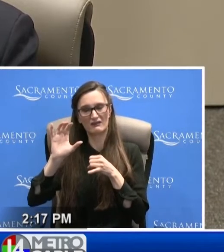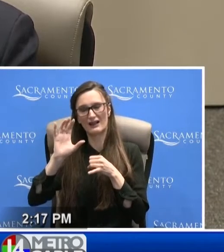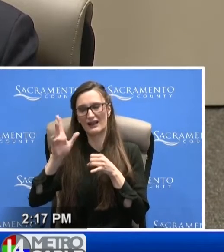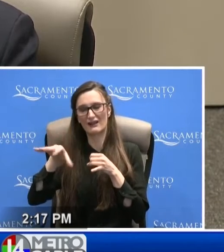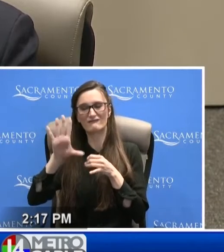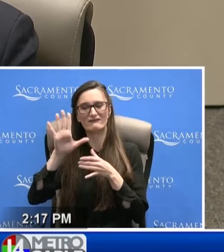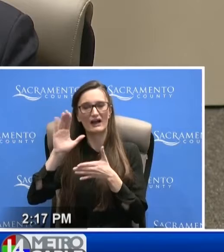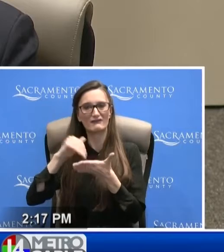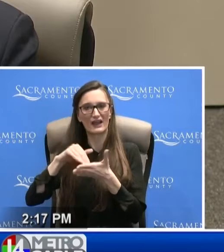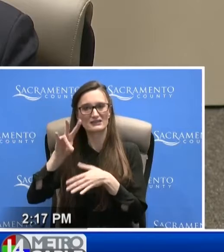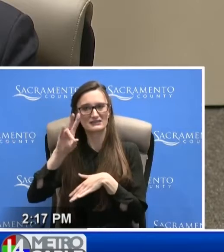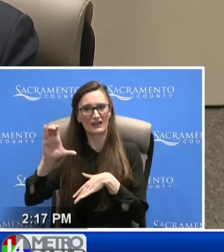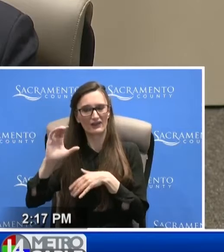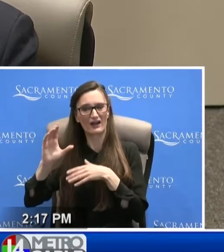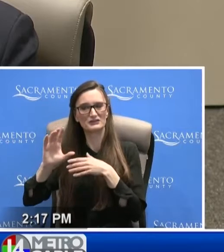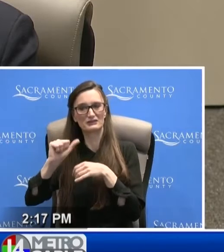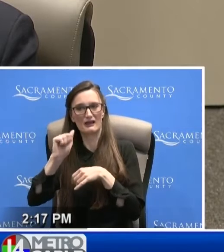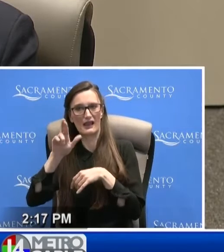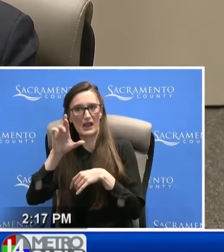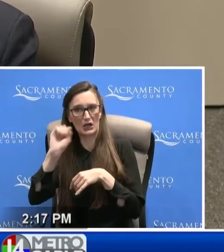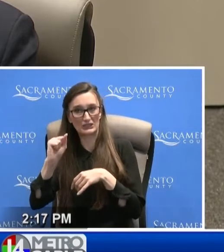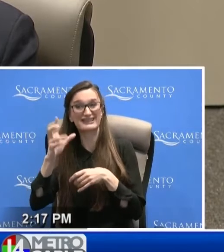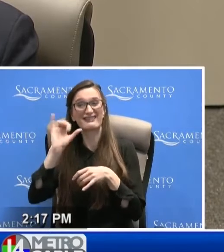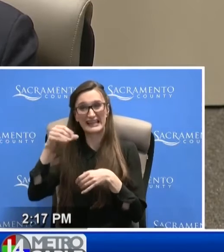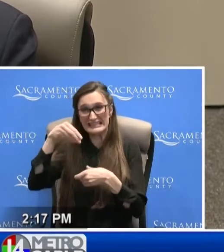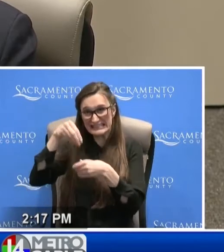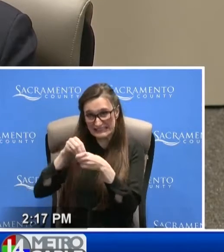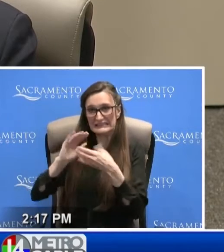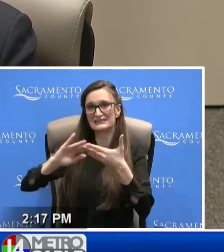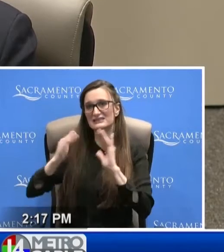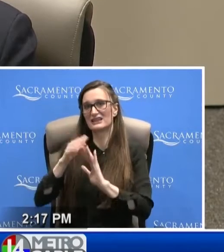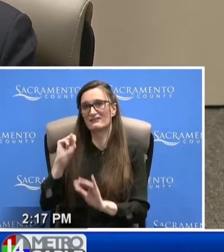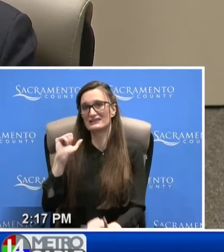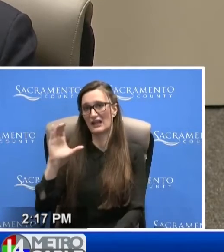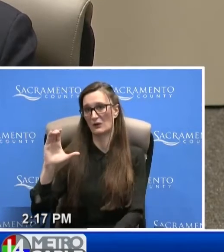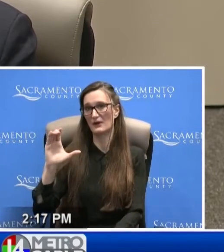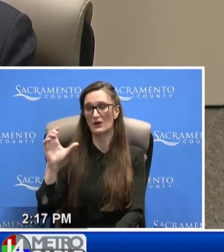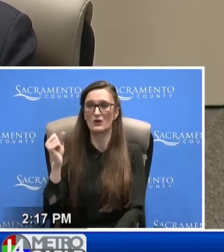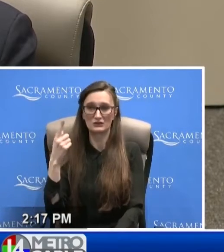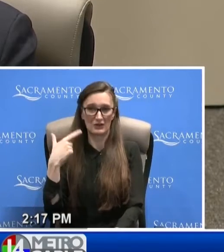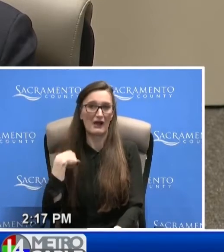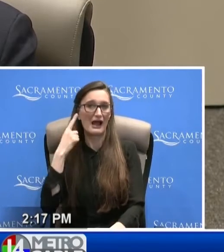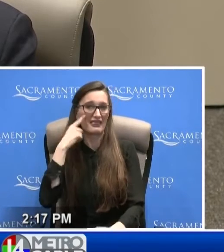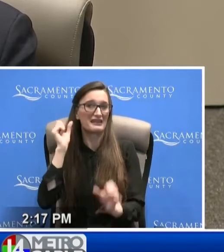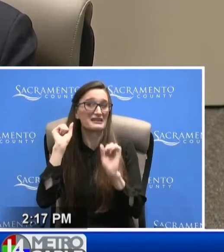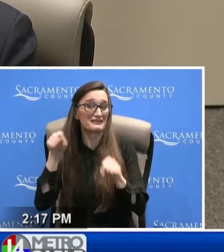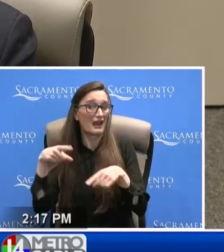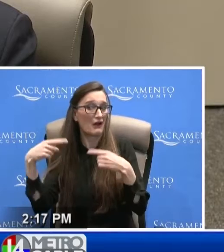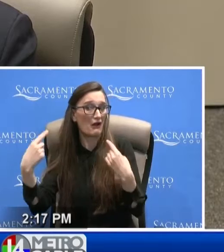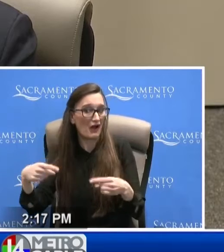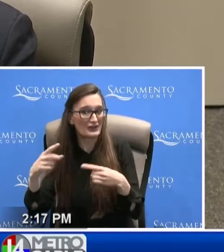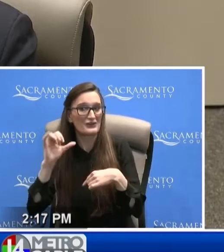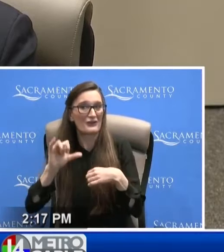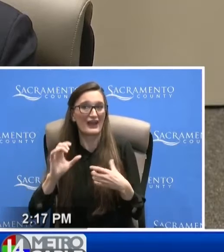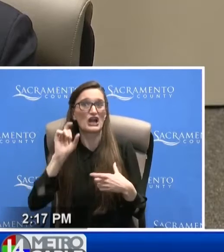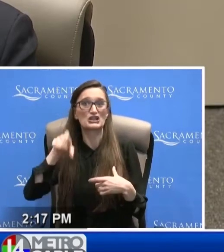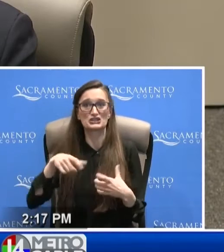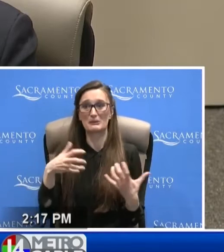And so I can make the argument, I think all day long that it belongs in District one with the rest of the city of Sacramento.